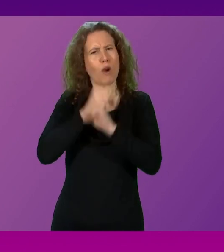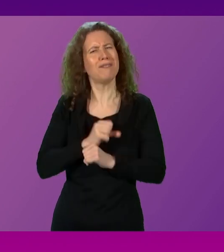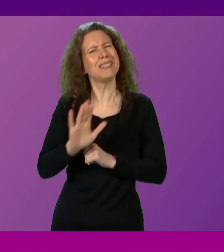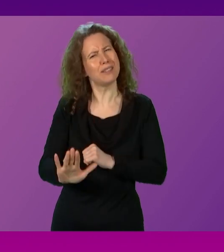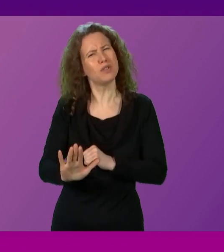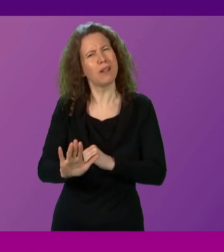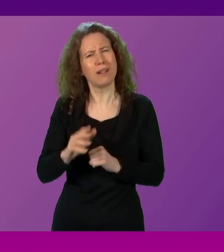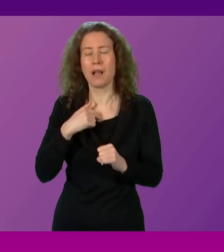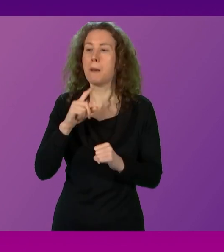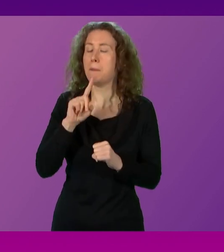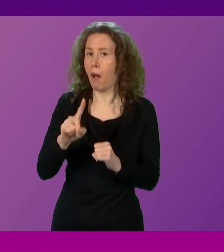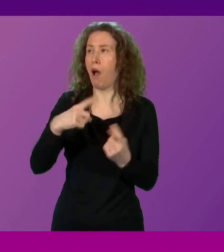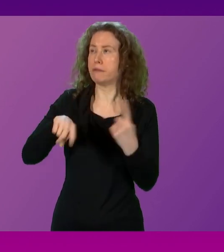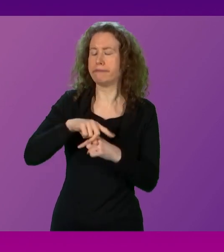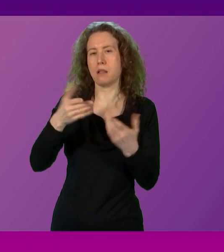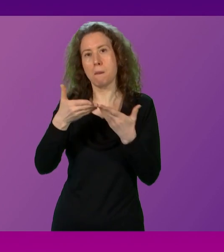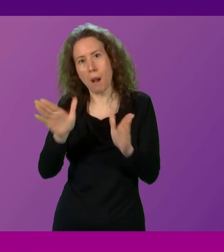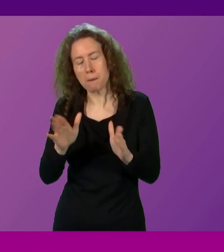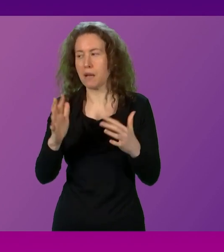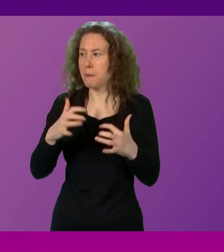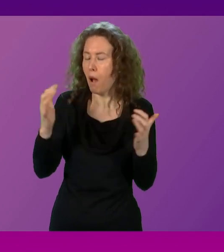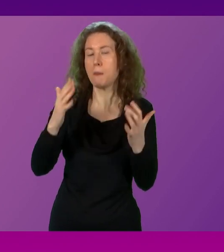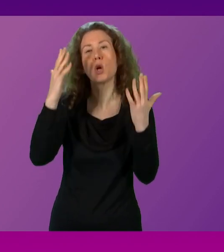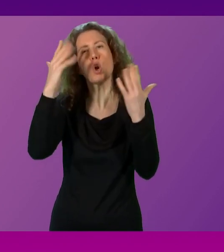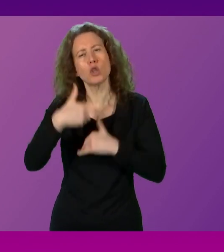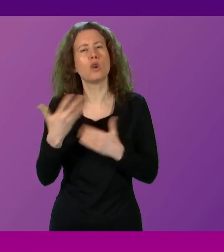given the understandable public and parliamentary concern around this case,